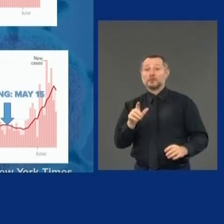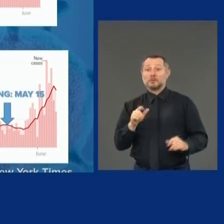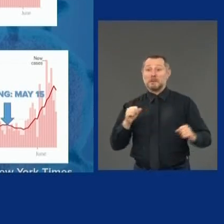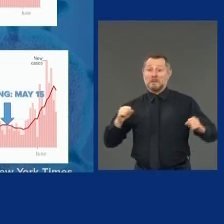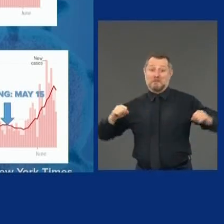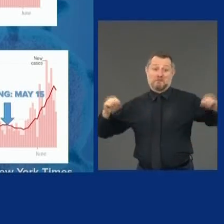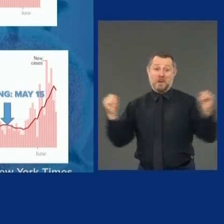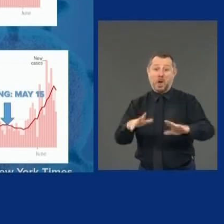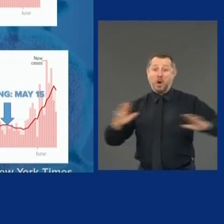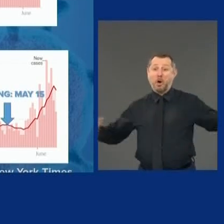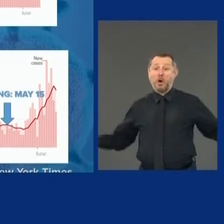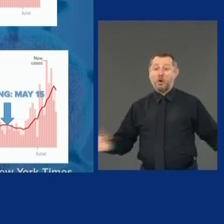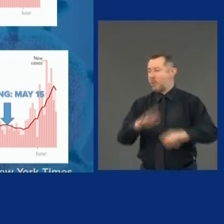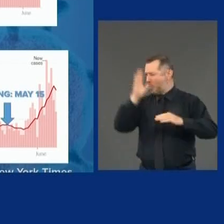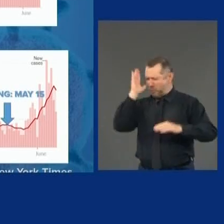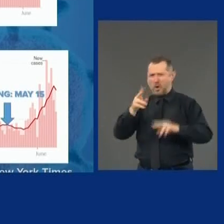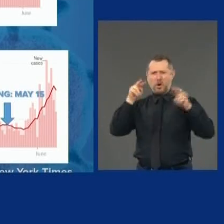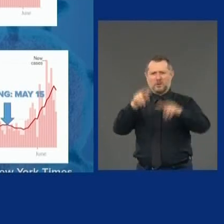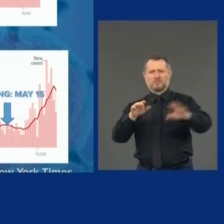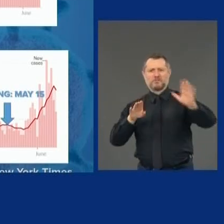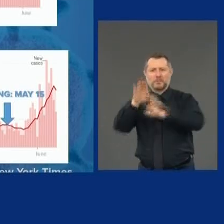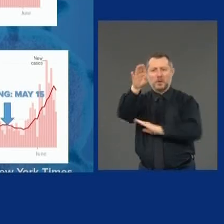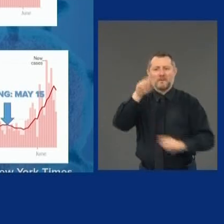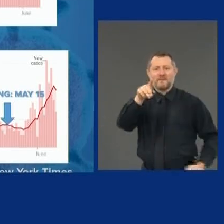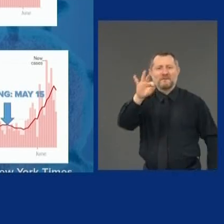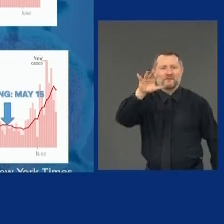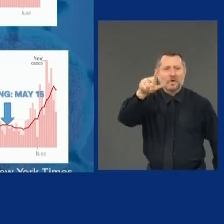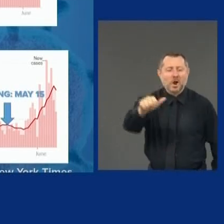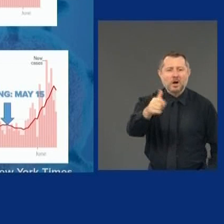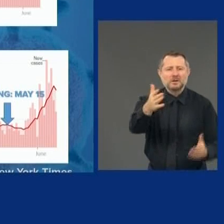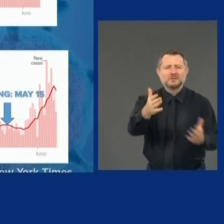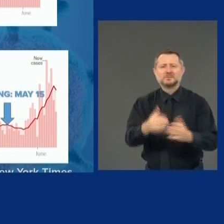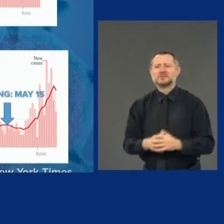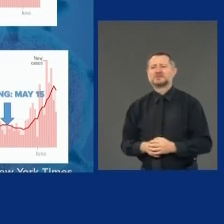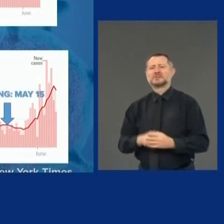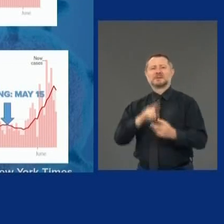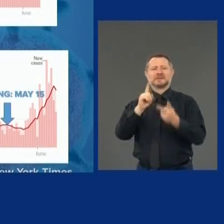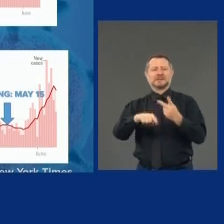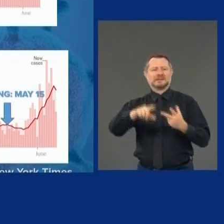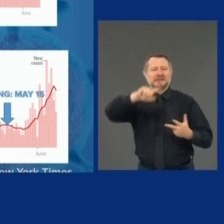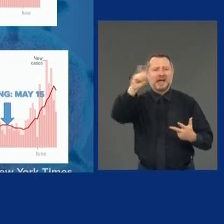YOU WILL SEE IT SPREAD. LOOK AT FLORIDA. MAY 4th.